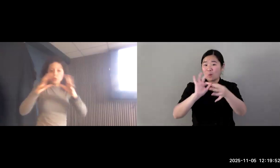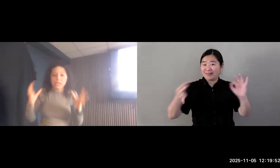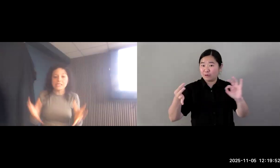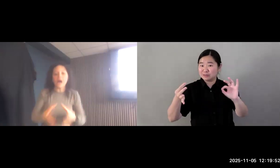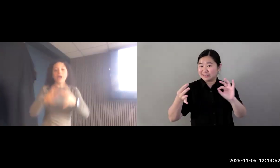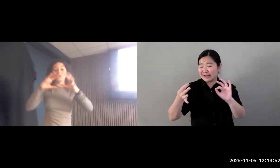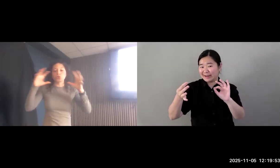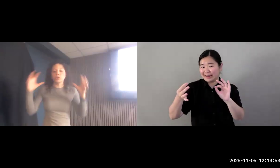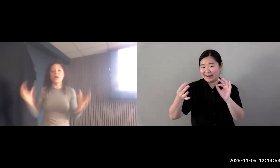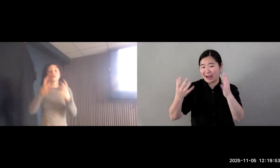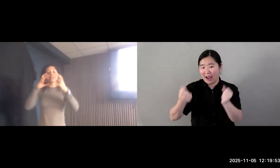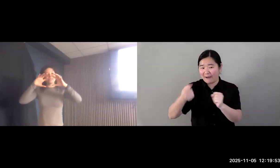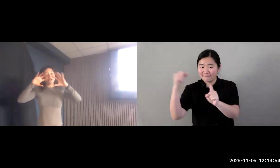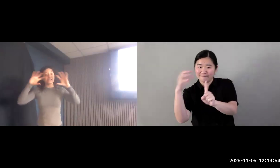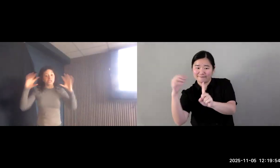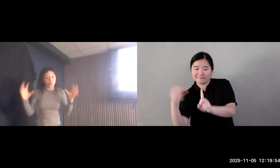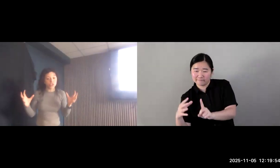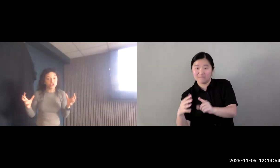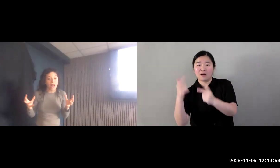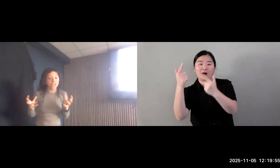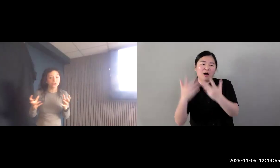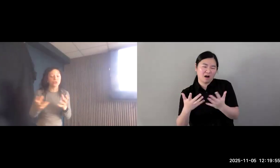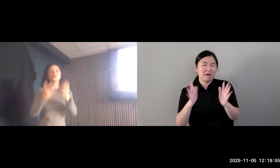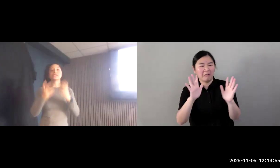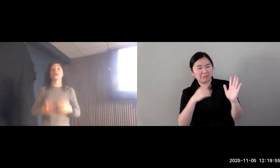Community size, social network density, and the social interaction frequency.